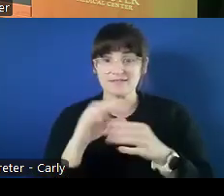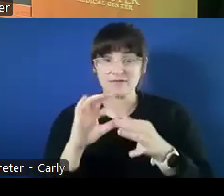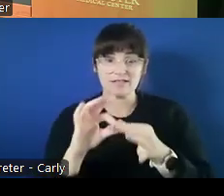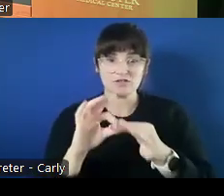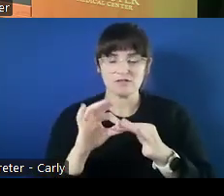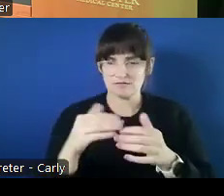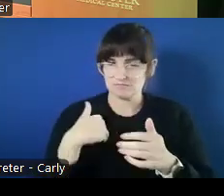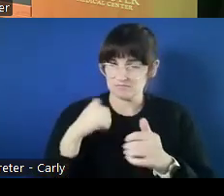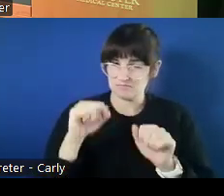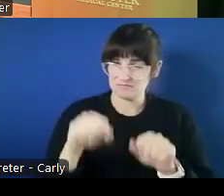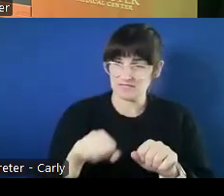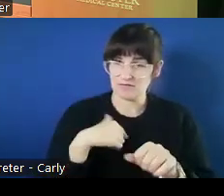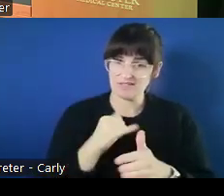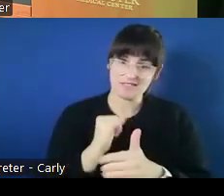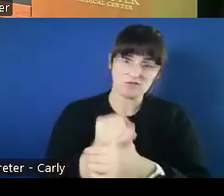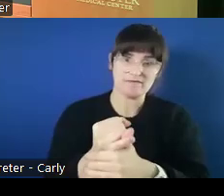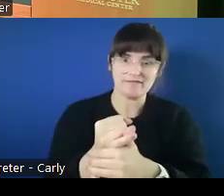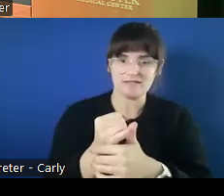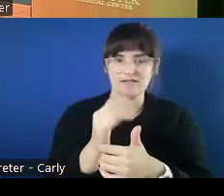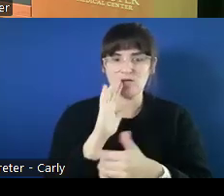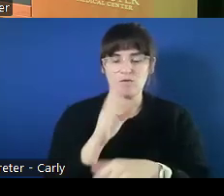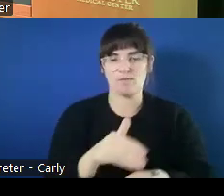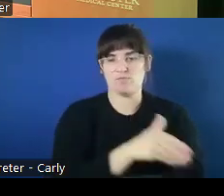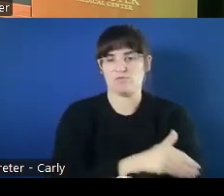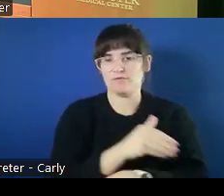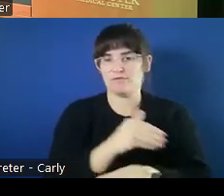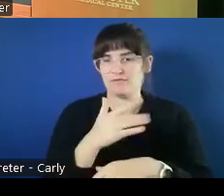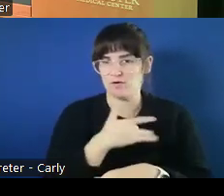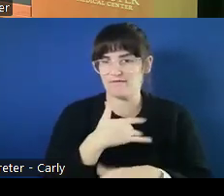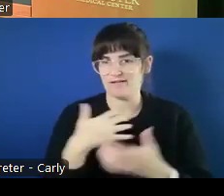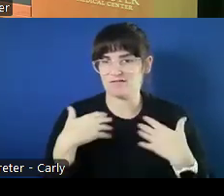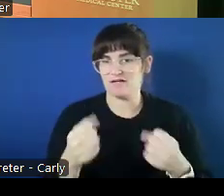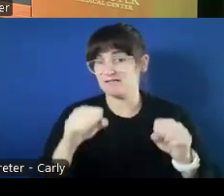ways that we can intervene to actually improve cardiovascular health and so we started down this